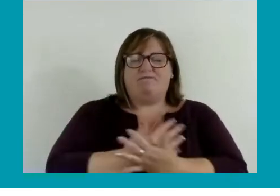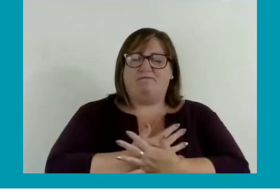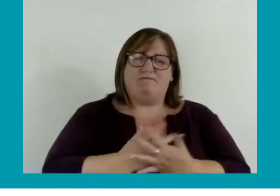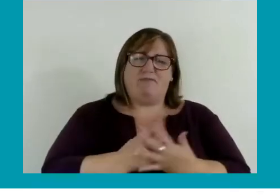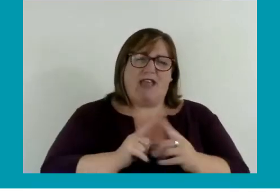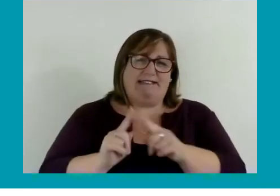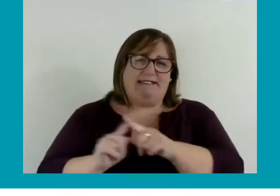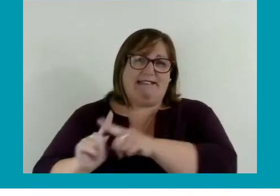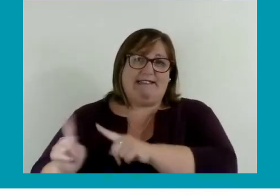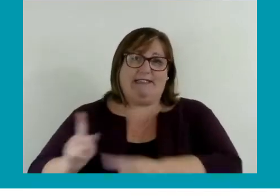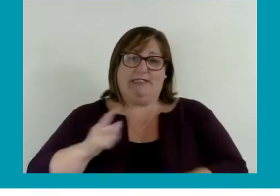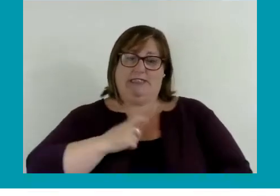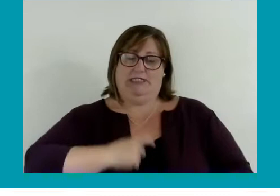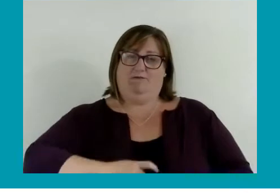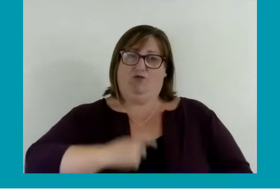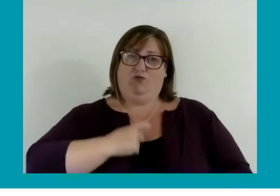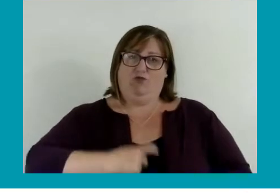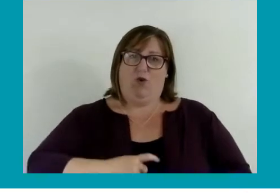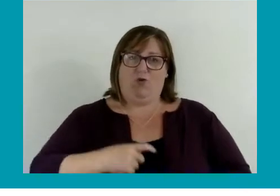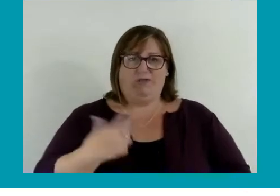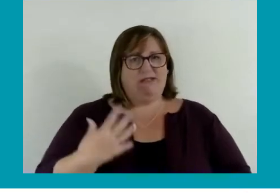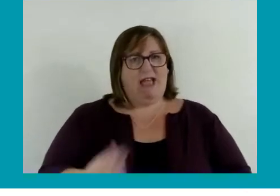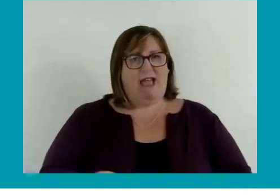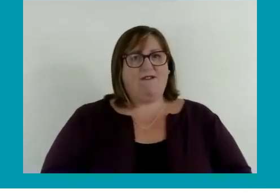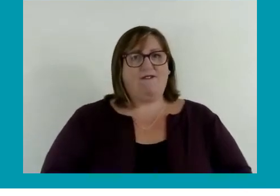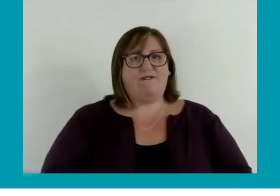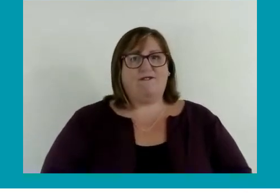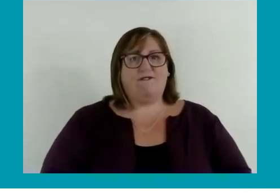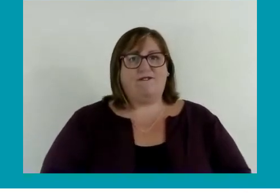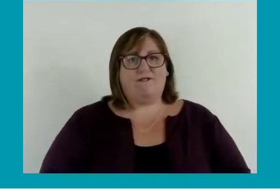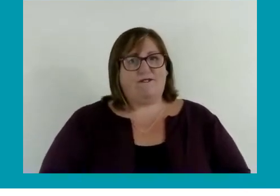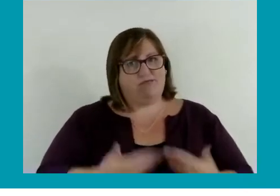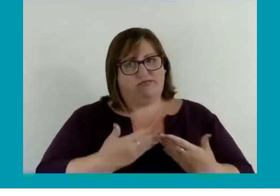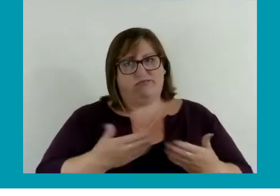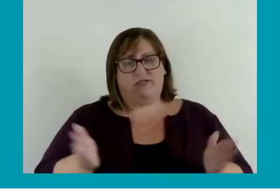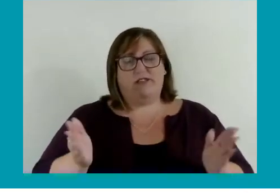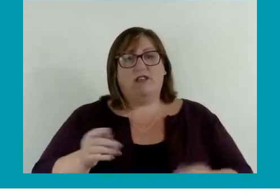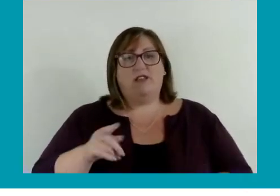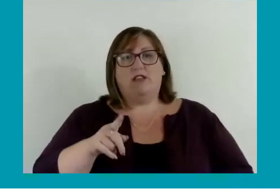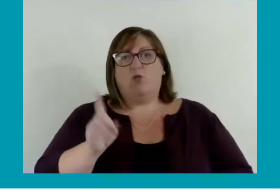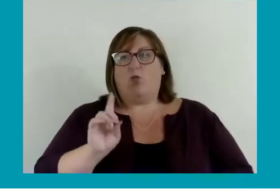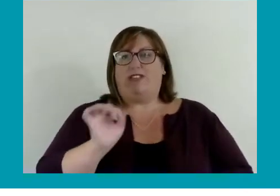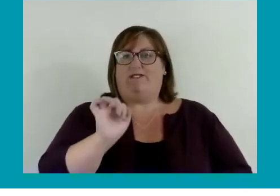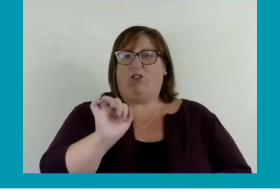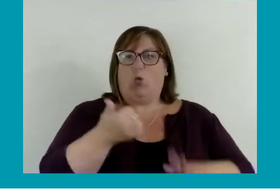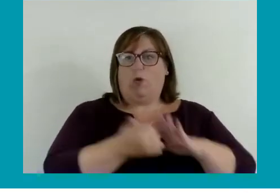retailer that we have so i guess whatever your skill set is or your interest we'd probably have